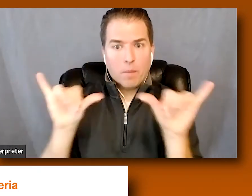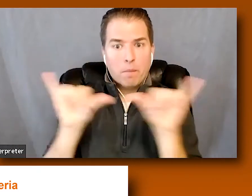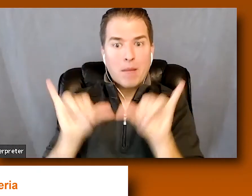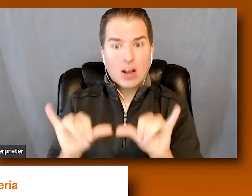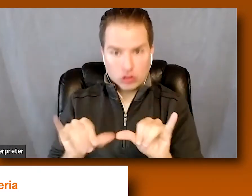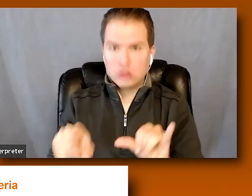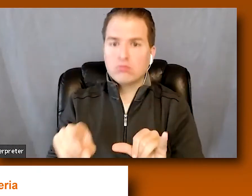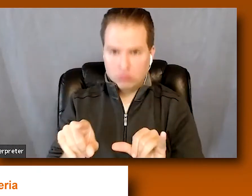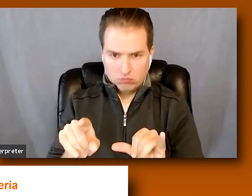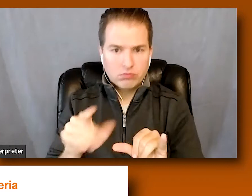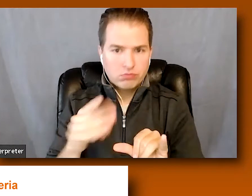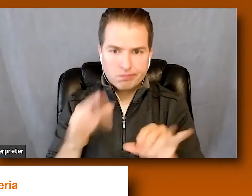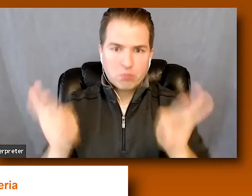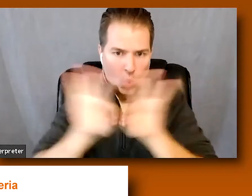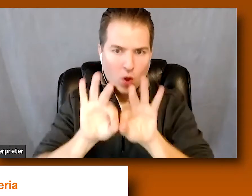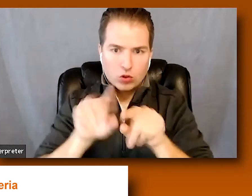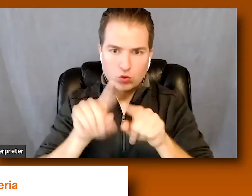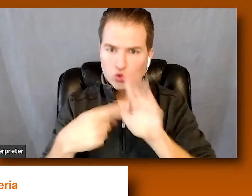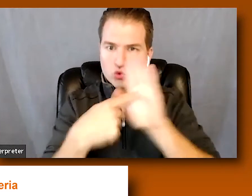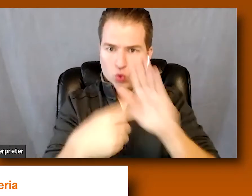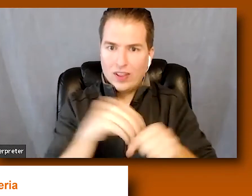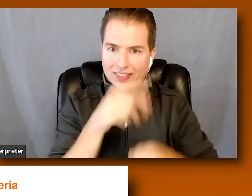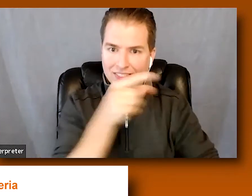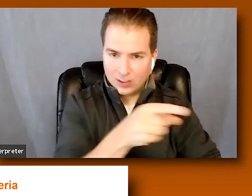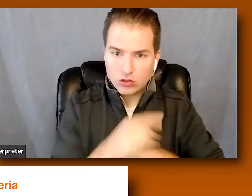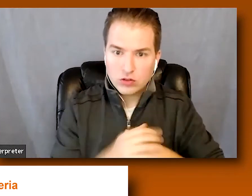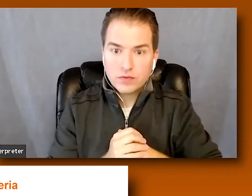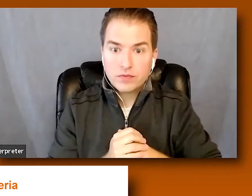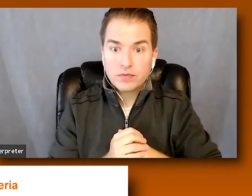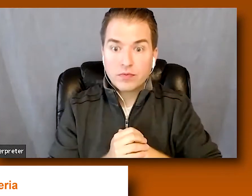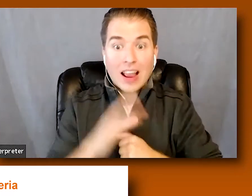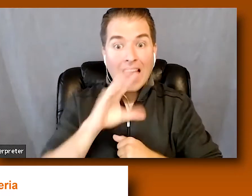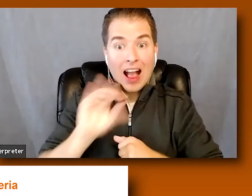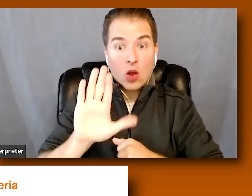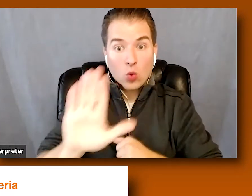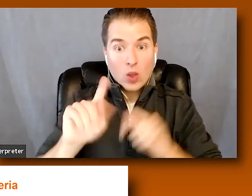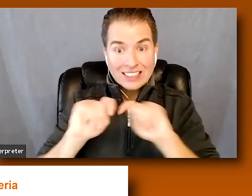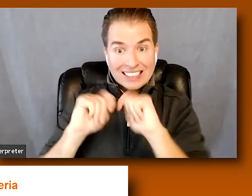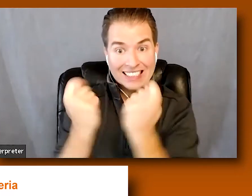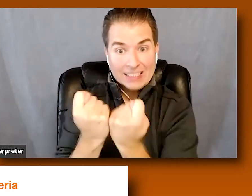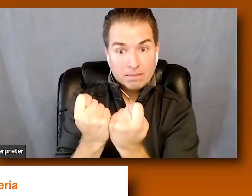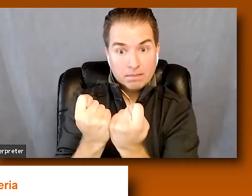And fourth, how well qualified is the individual, team, or the institution?